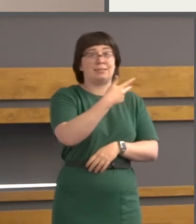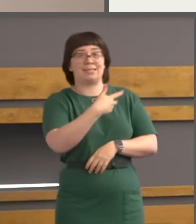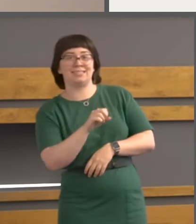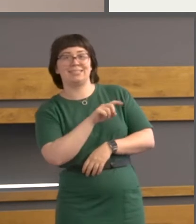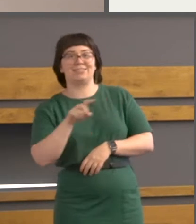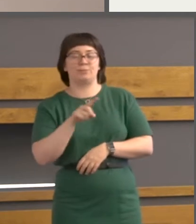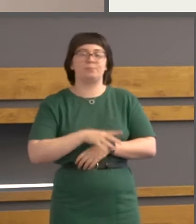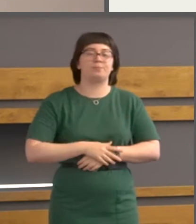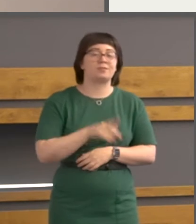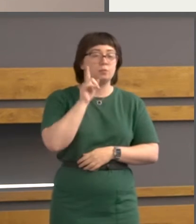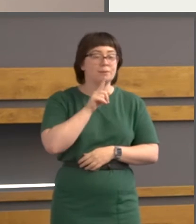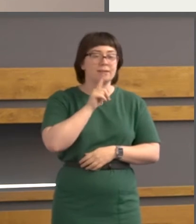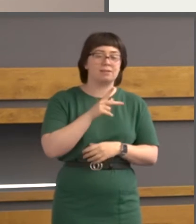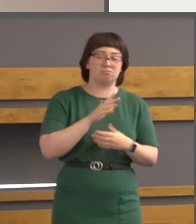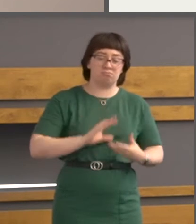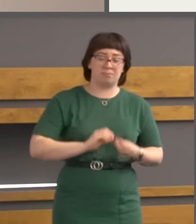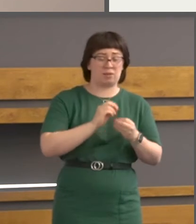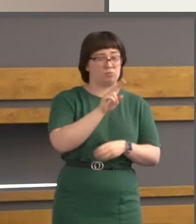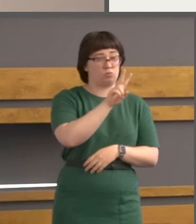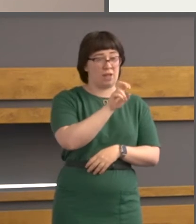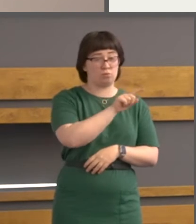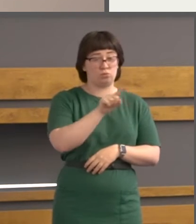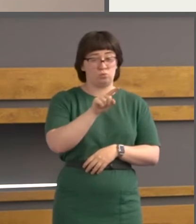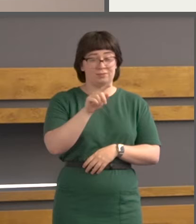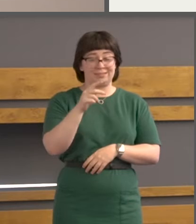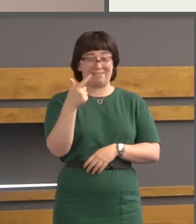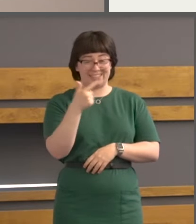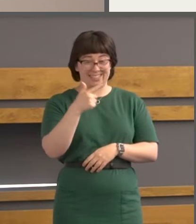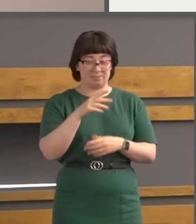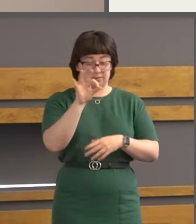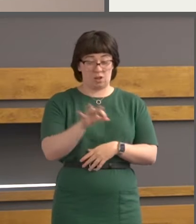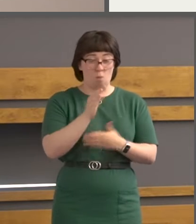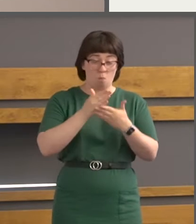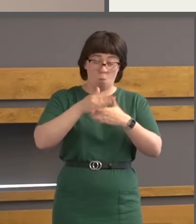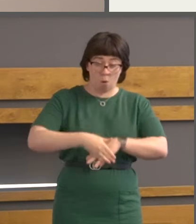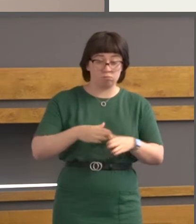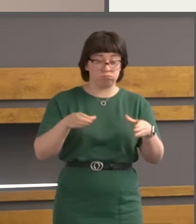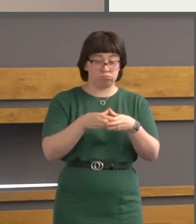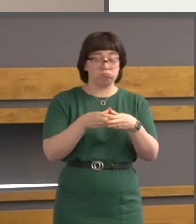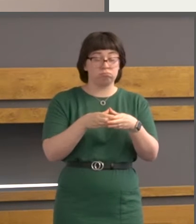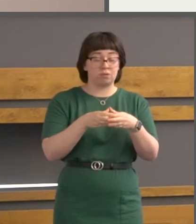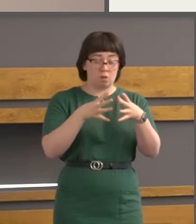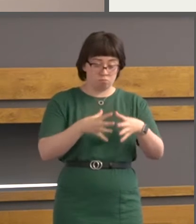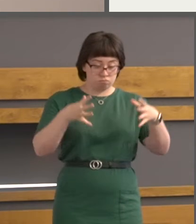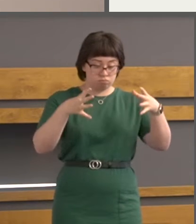women formed 12 to 17% of the total workforce. Through the growth of the industry and unionization,